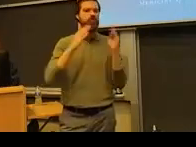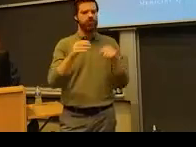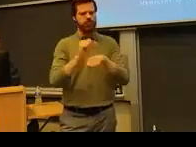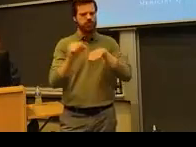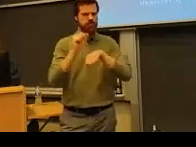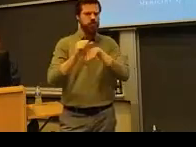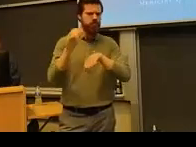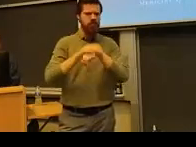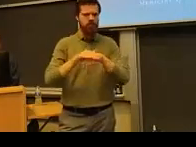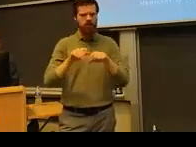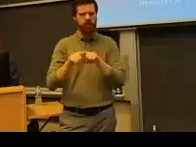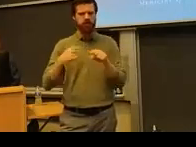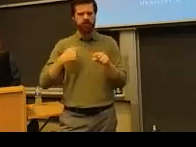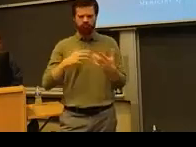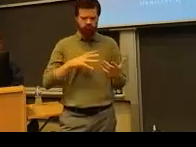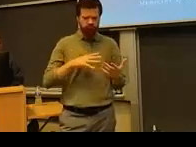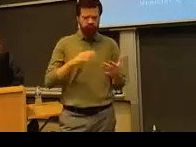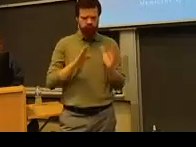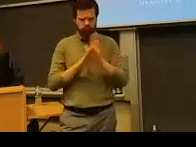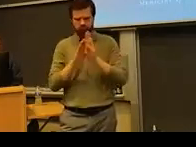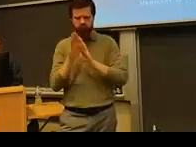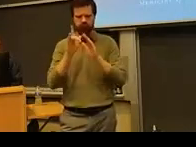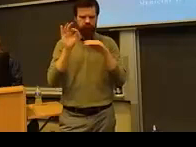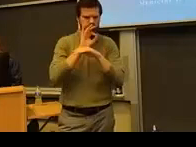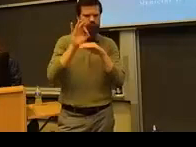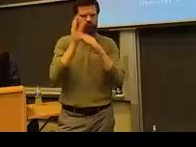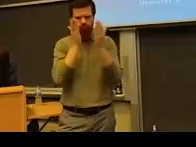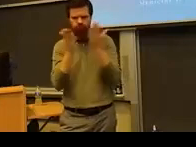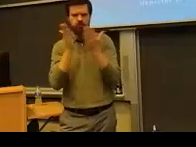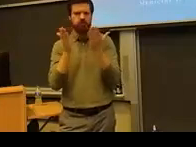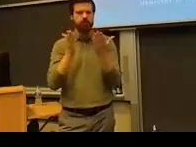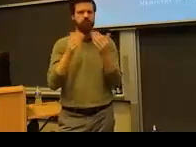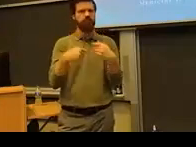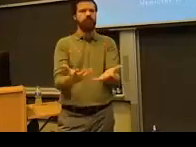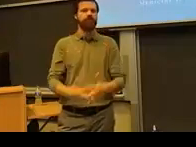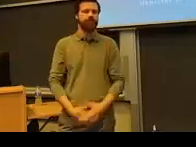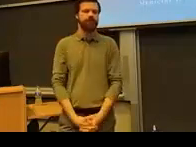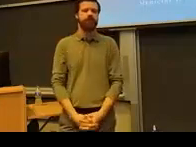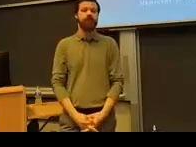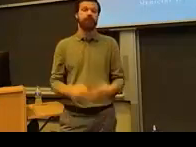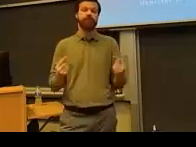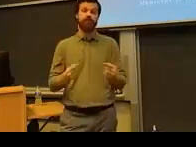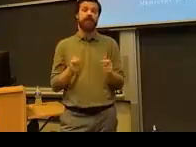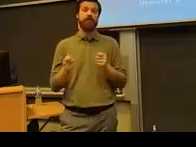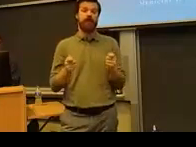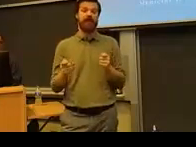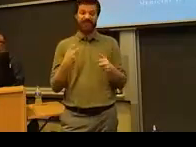we uh as we developed into a functional service so um pain management is very difficult in patients